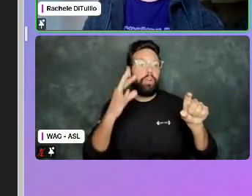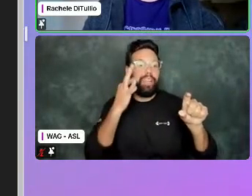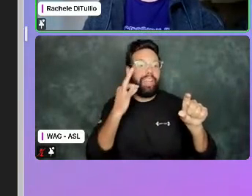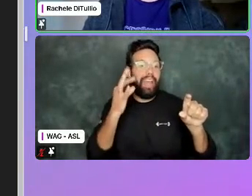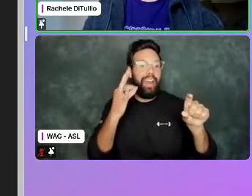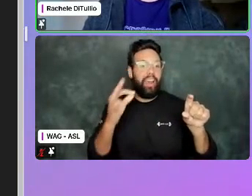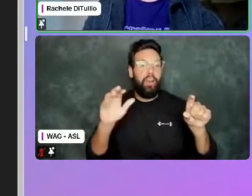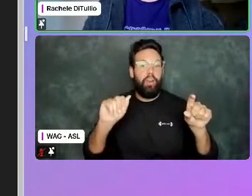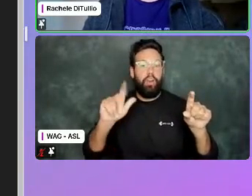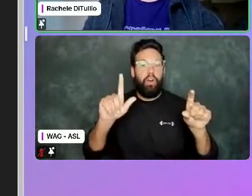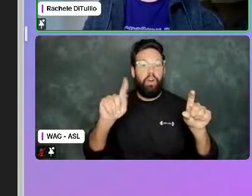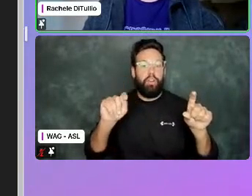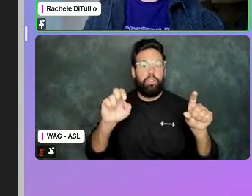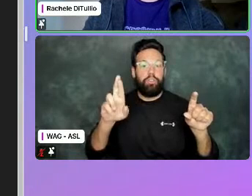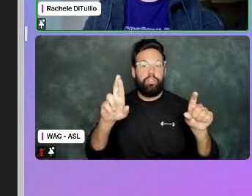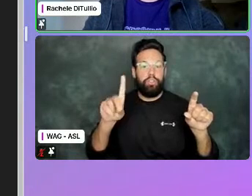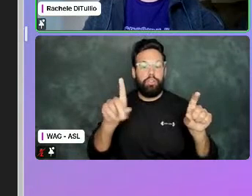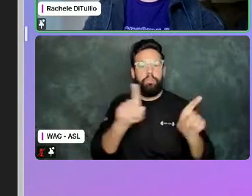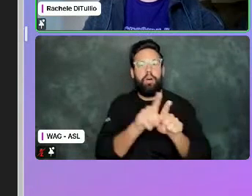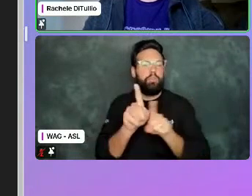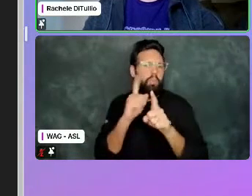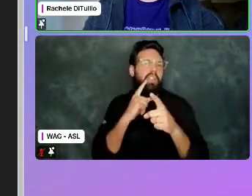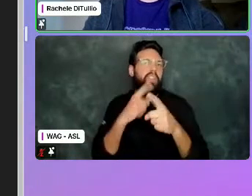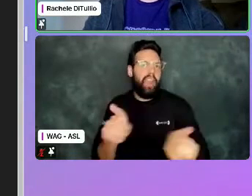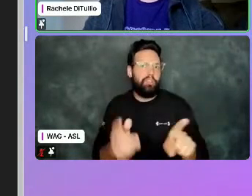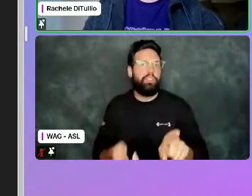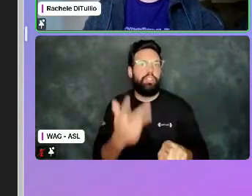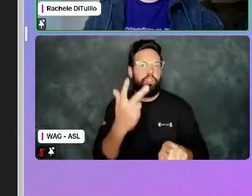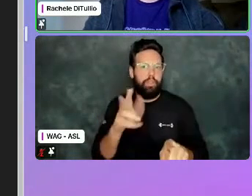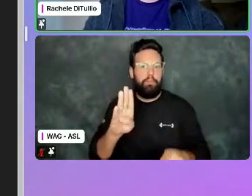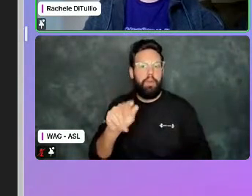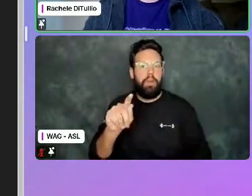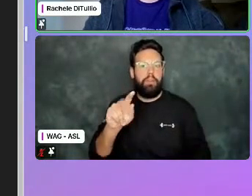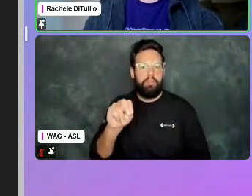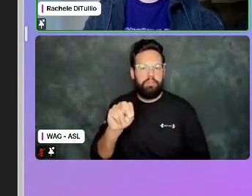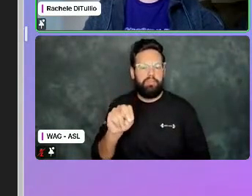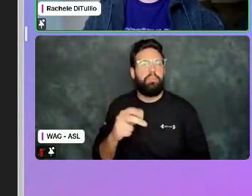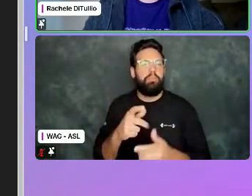group, and it's going to announce our legend, is your cat altered, and it's going to announce that there are